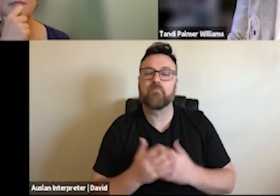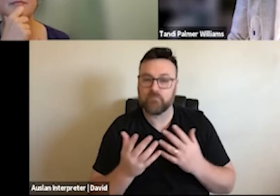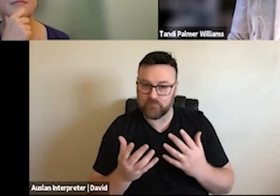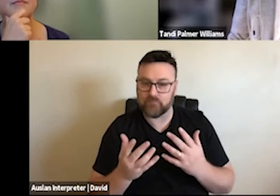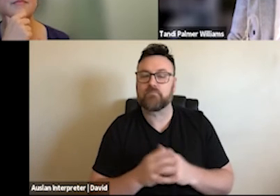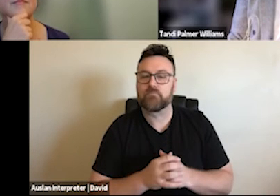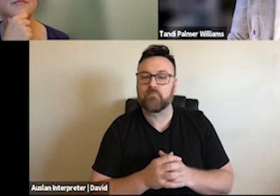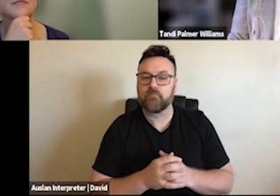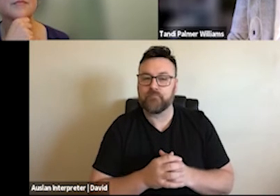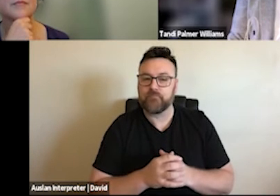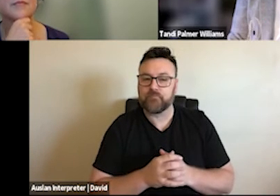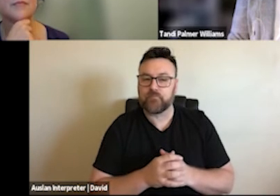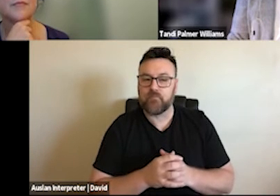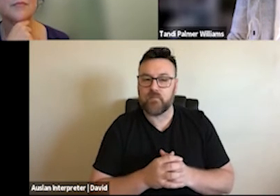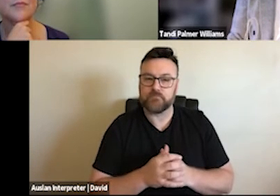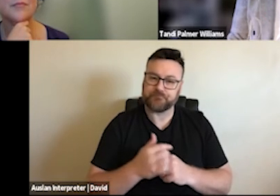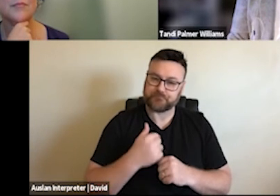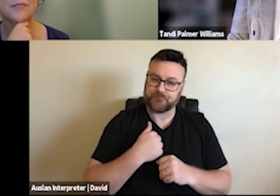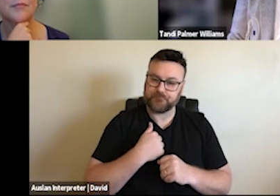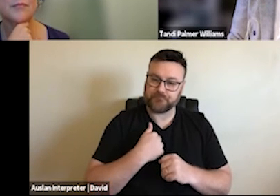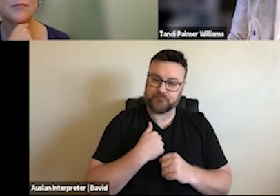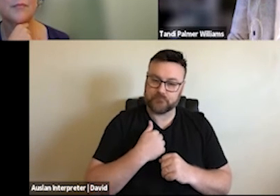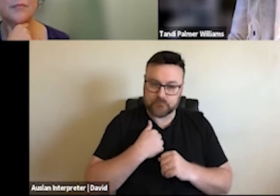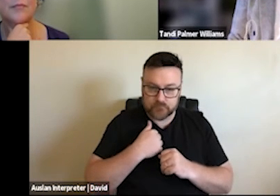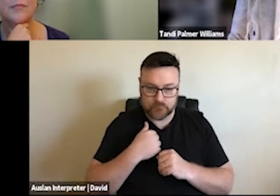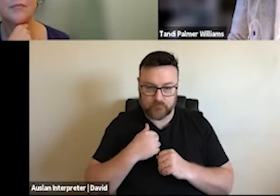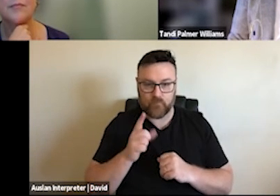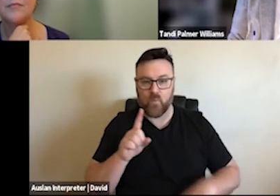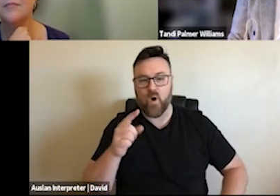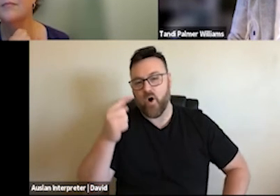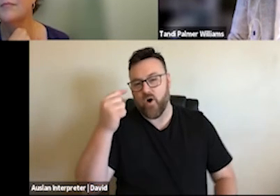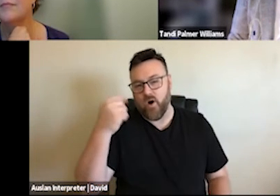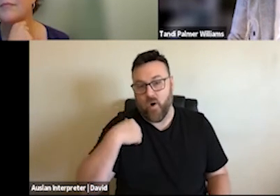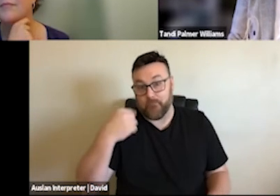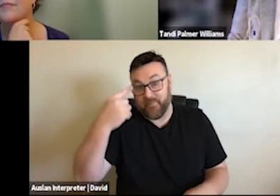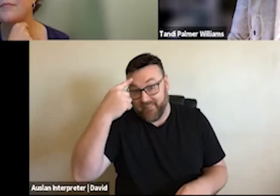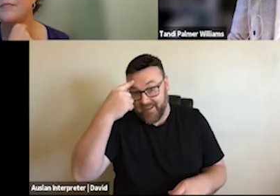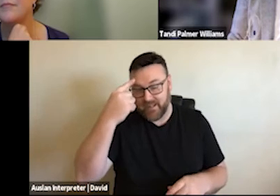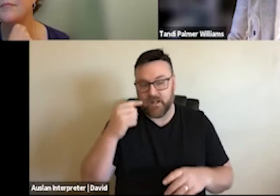I so, my kind of I think what I'm kind of thinking about in relation to all of this